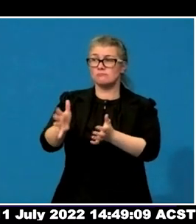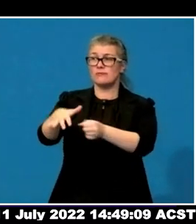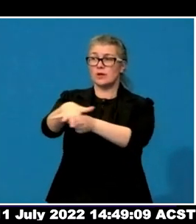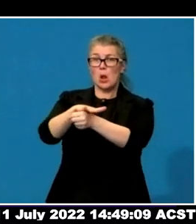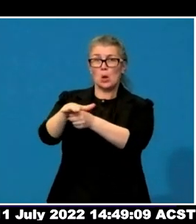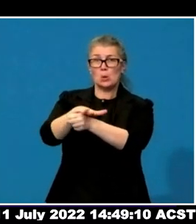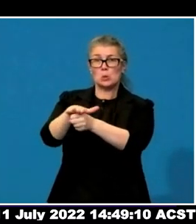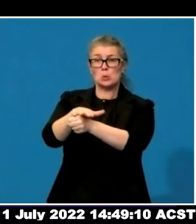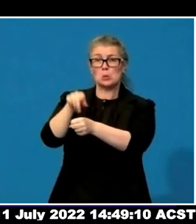That's a good question.